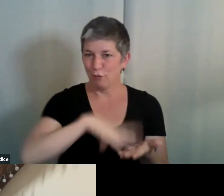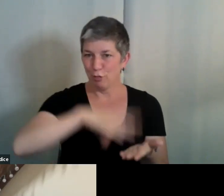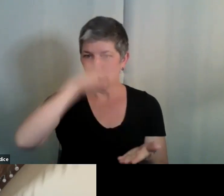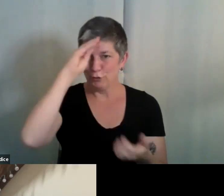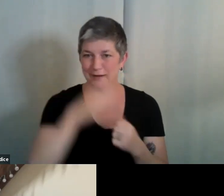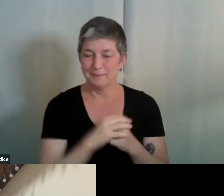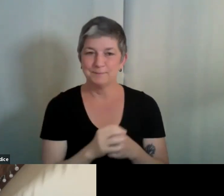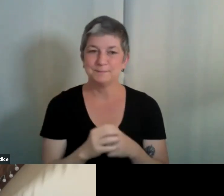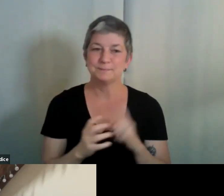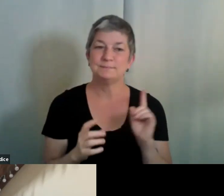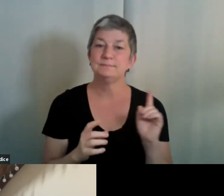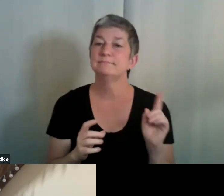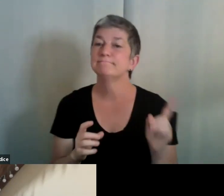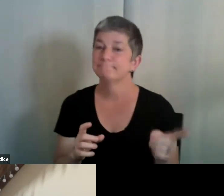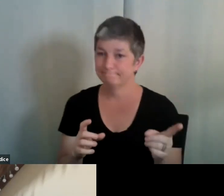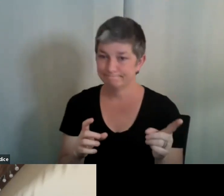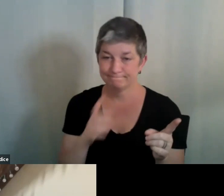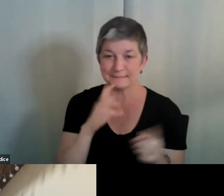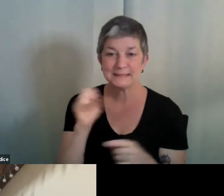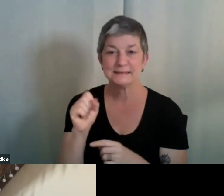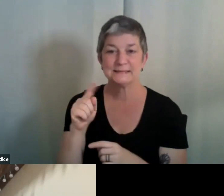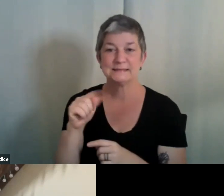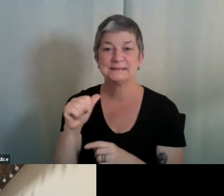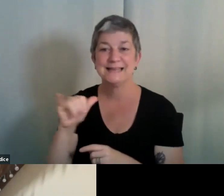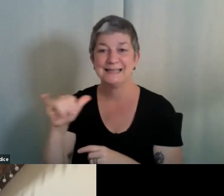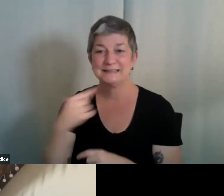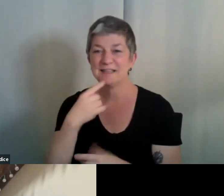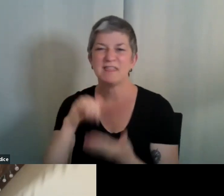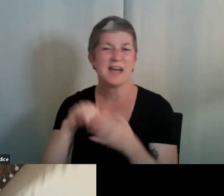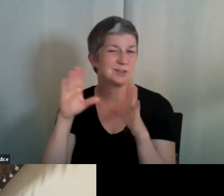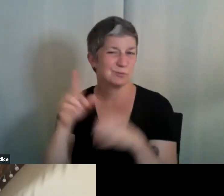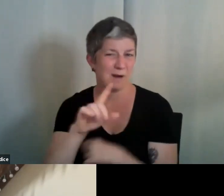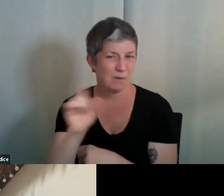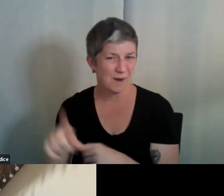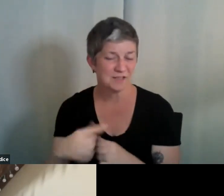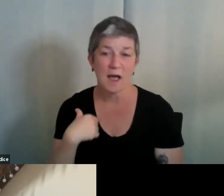Unknown: That is a great question. So I would be happy to